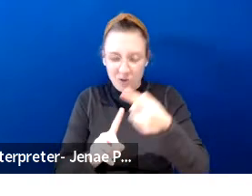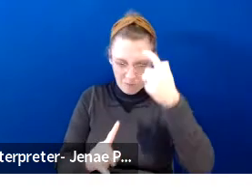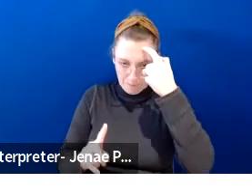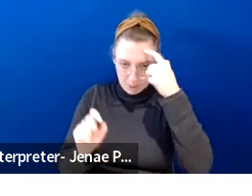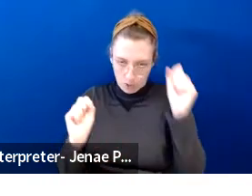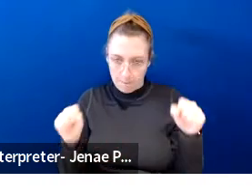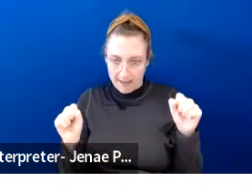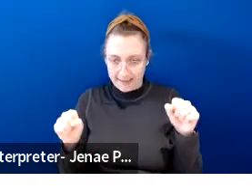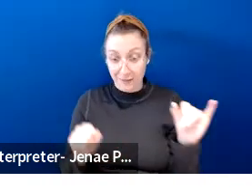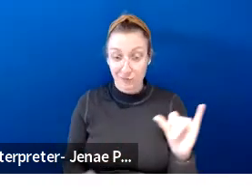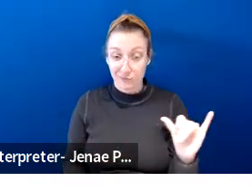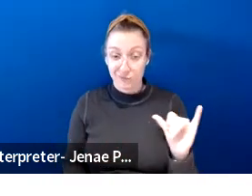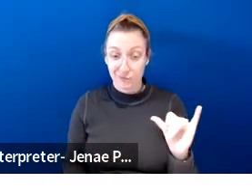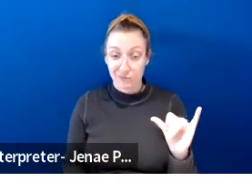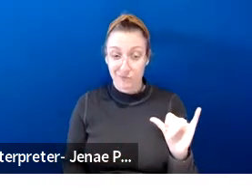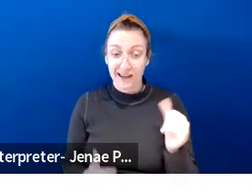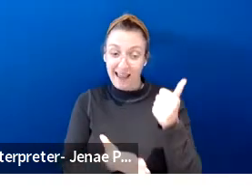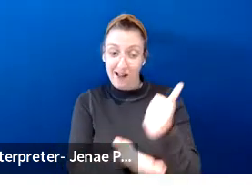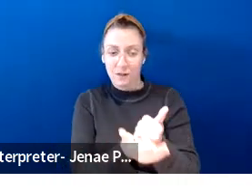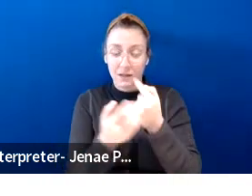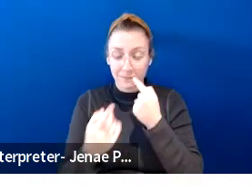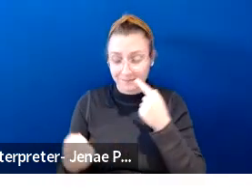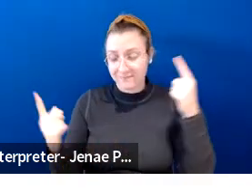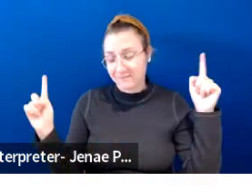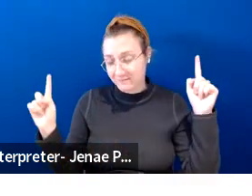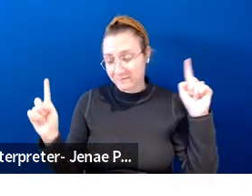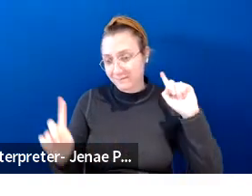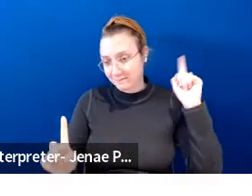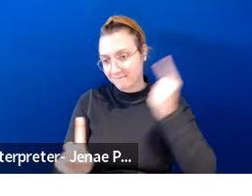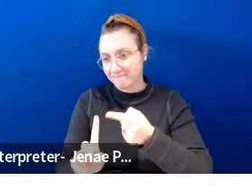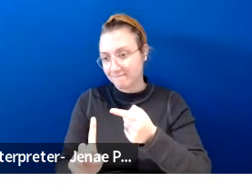to accomplish their goals and increase their home.